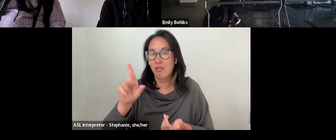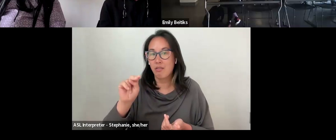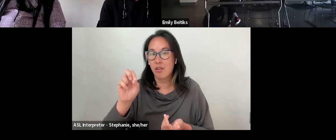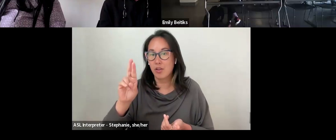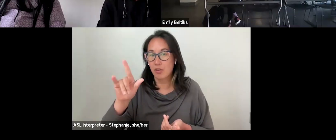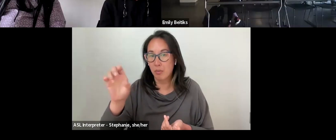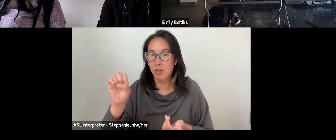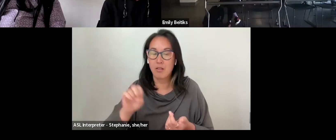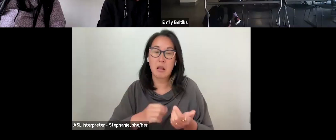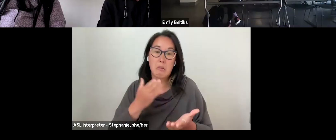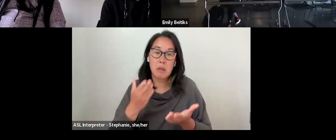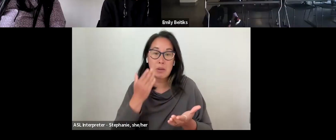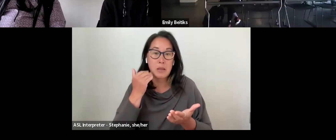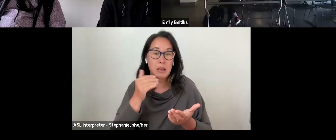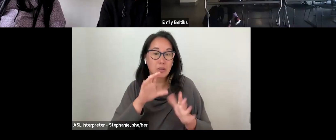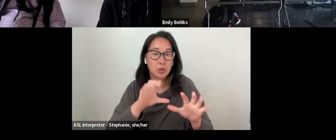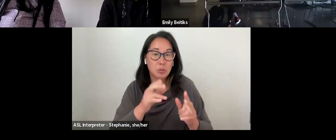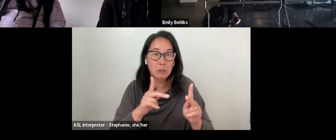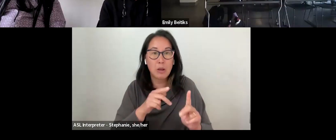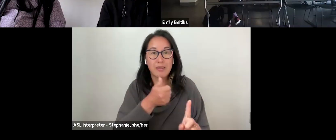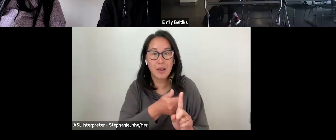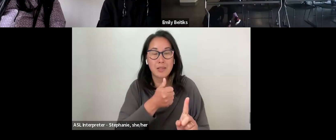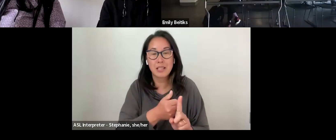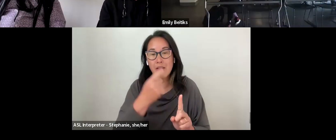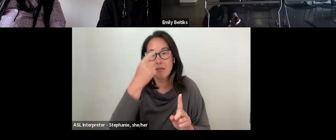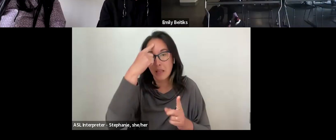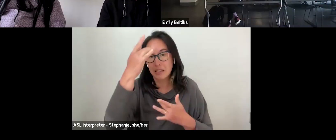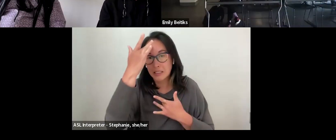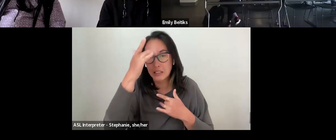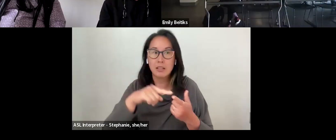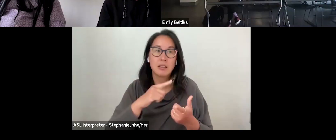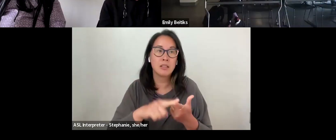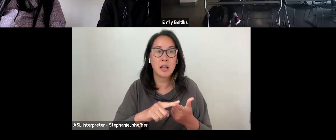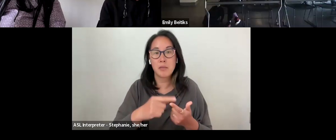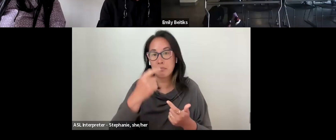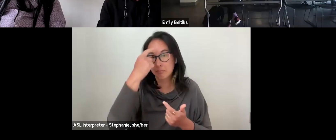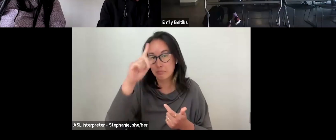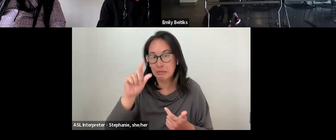they're mentally disabled, they are uneducated or undereducated, or they're poor, or they're racial minorities.